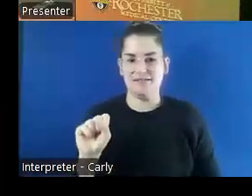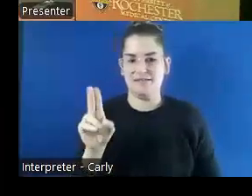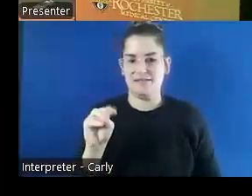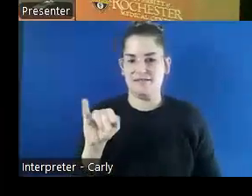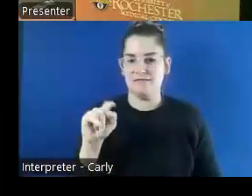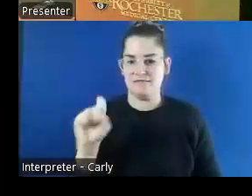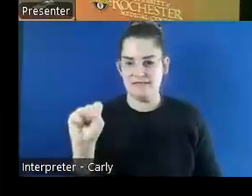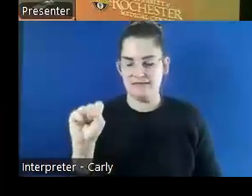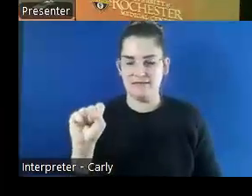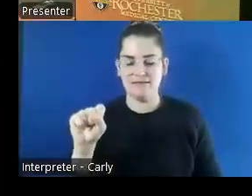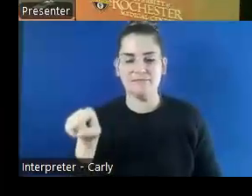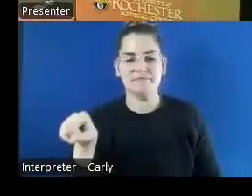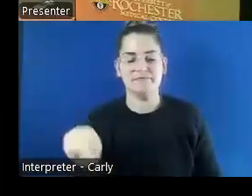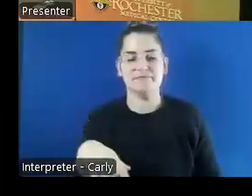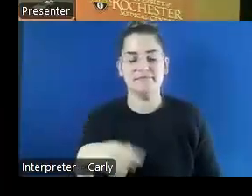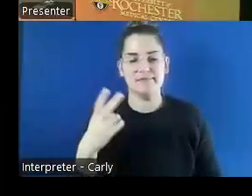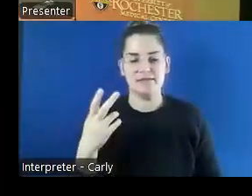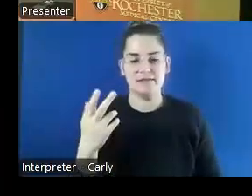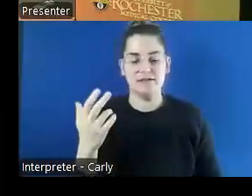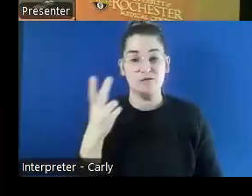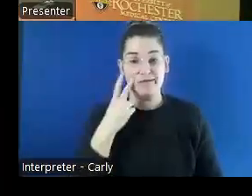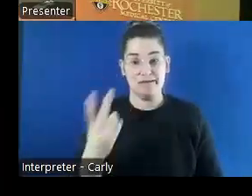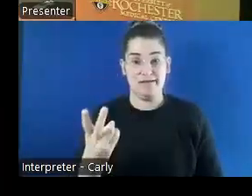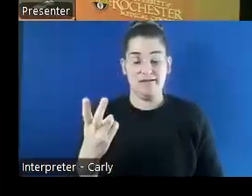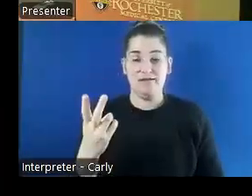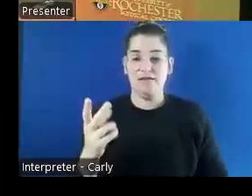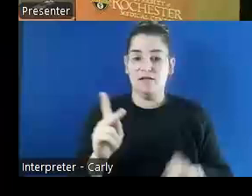that we were seeing was that some of the patients that we were uh we were admitting to 192 had very